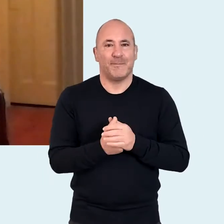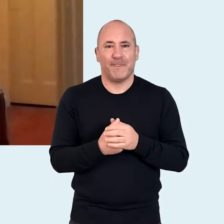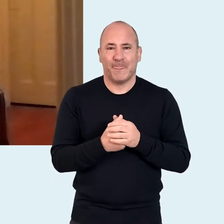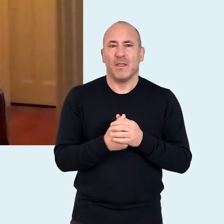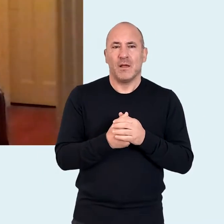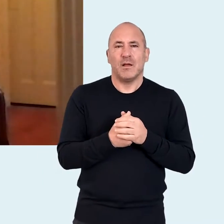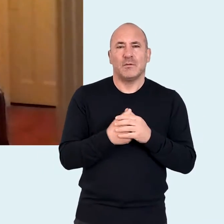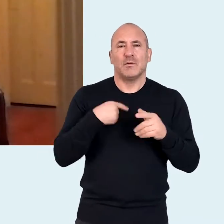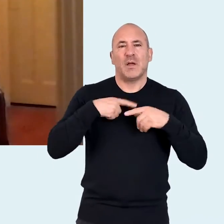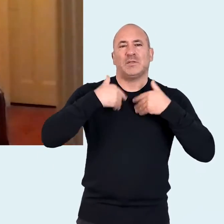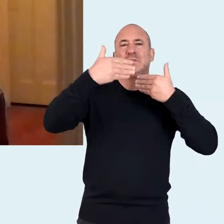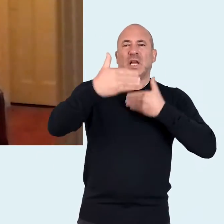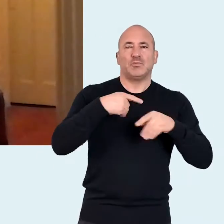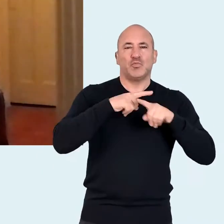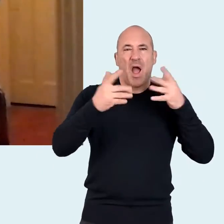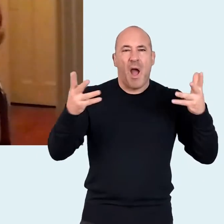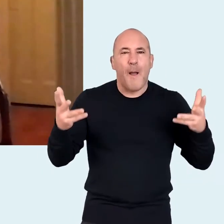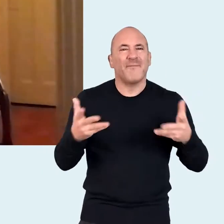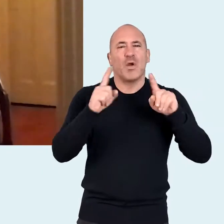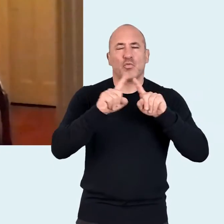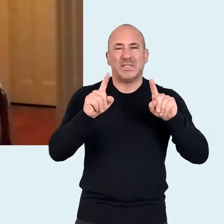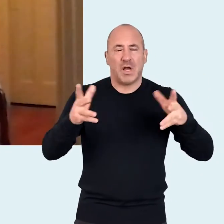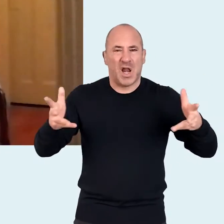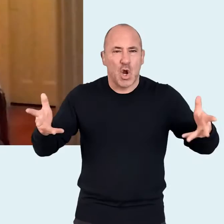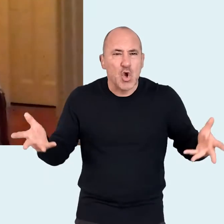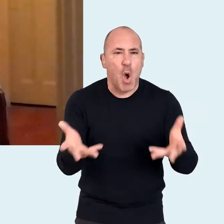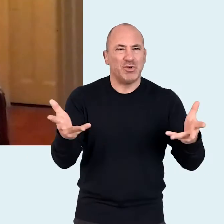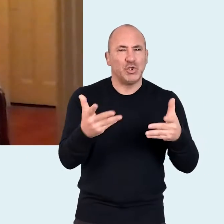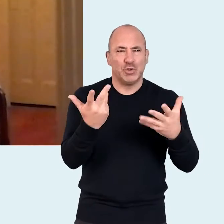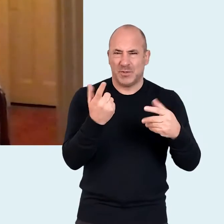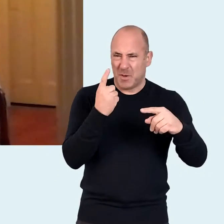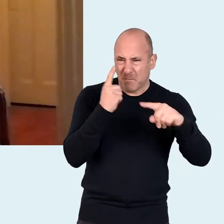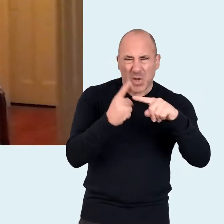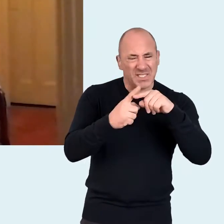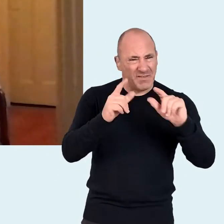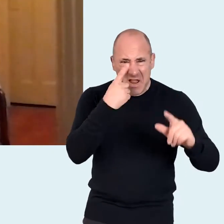sure that the atmosphere of the session is one of encouragement, of positivity, and it's